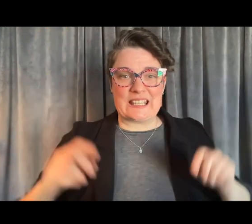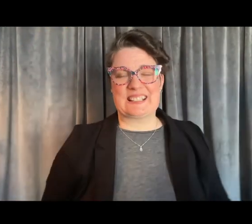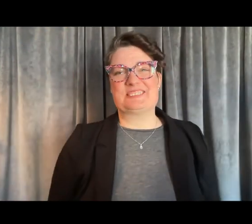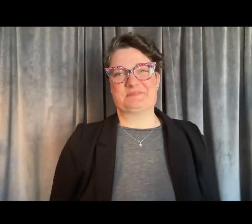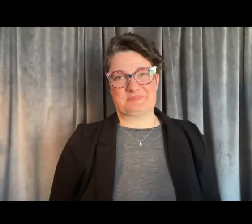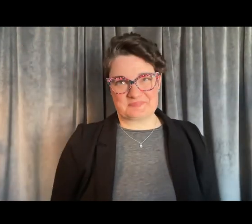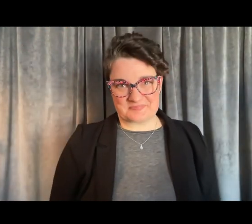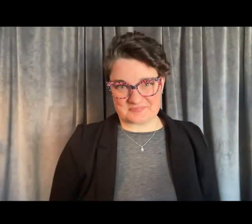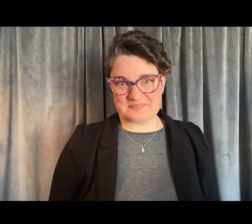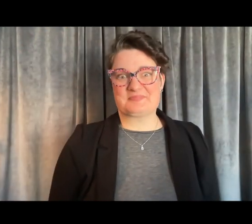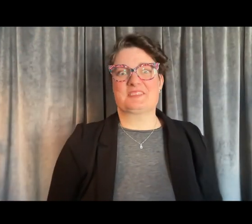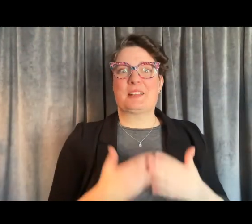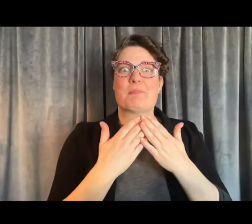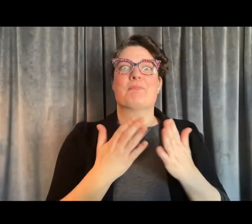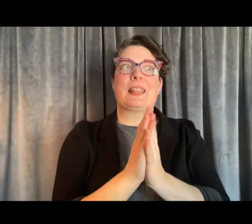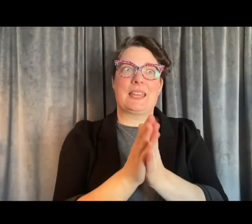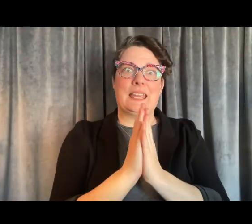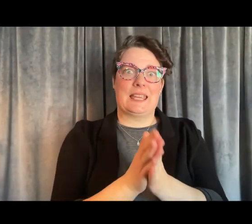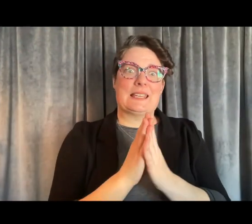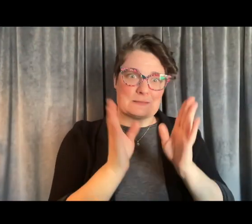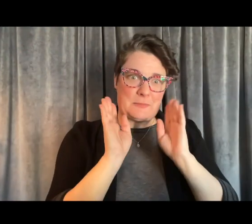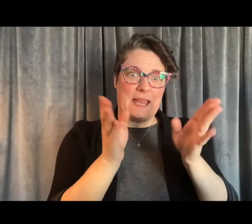Let's, let's pay attention to that. Socket: Yeah.